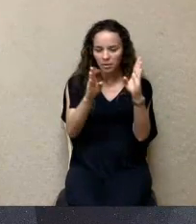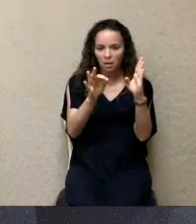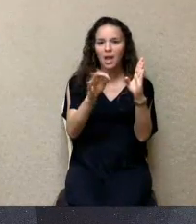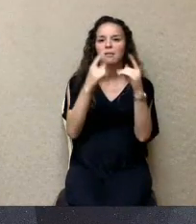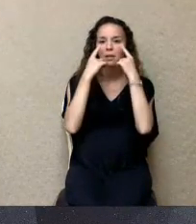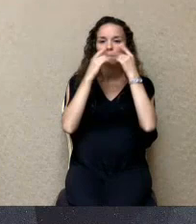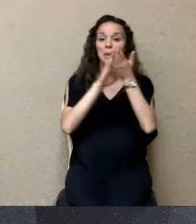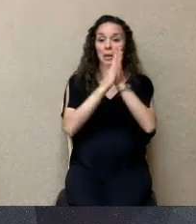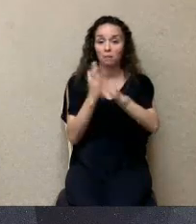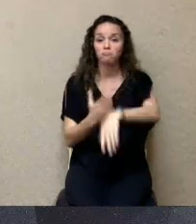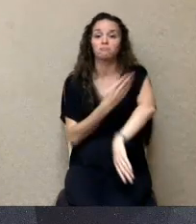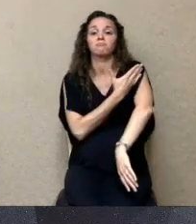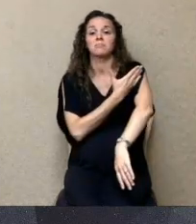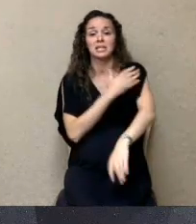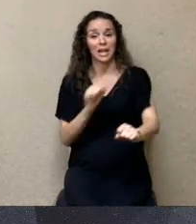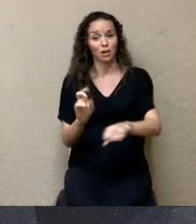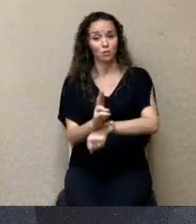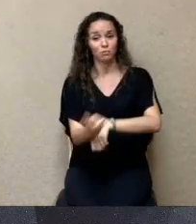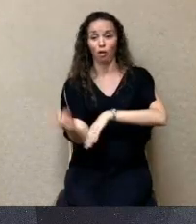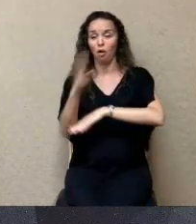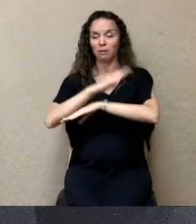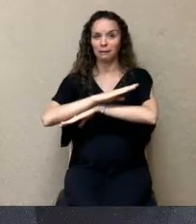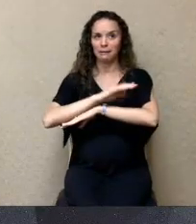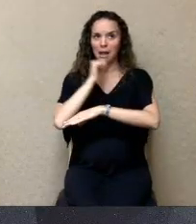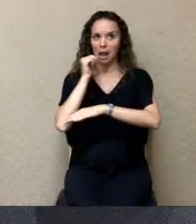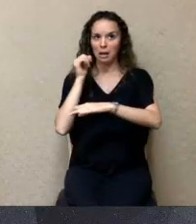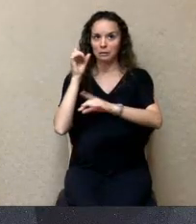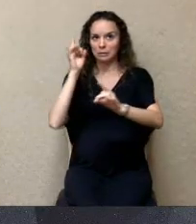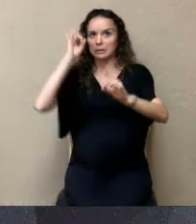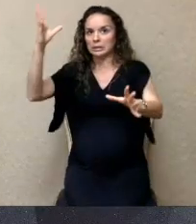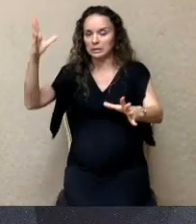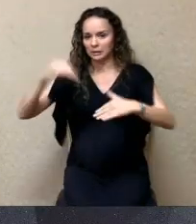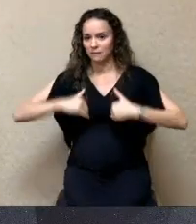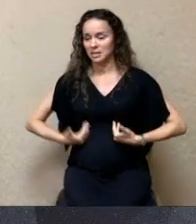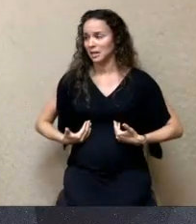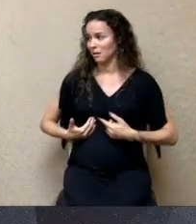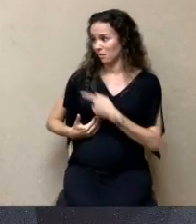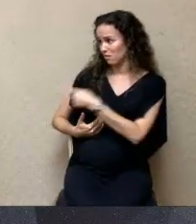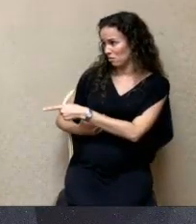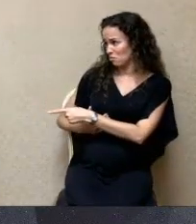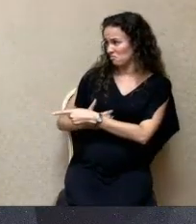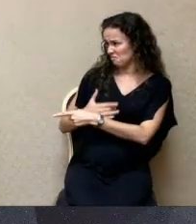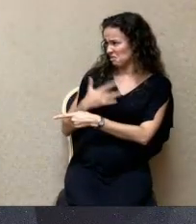they can use it all day without feeling overly fatigued. I would imagine, Mike, for you maybe it's the same.